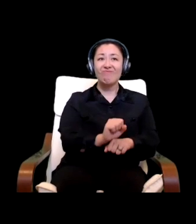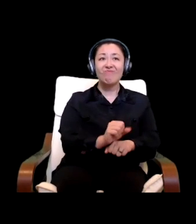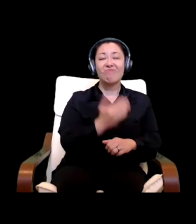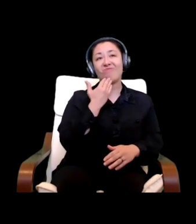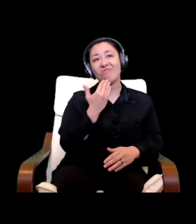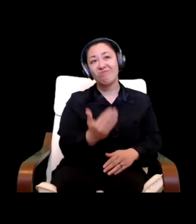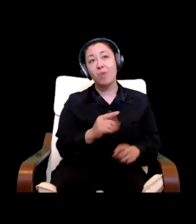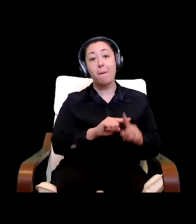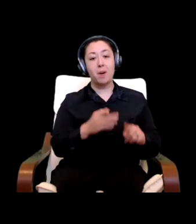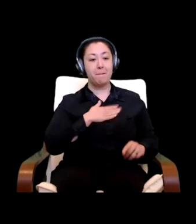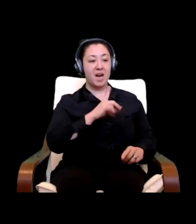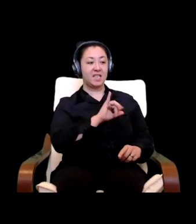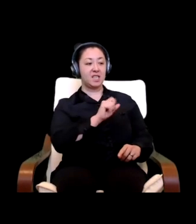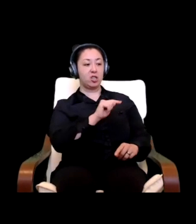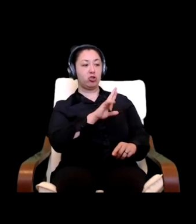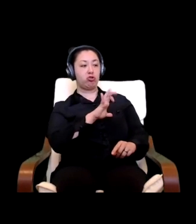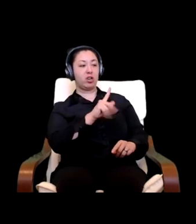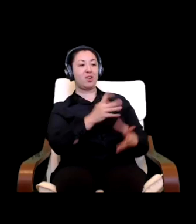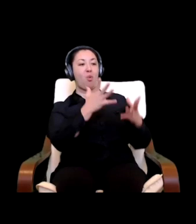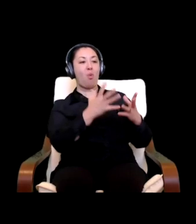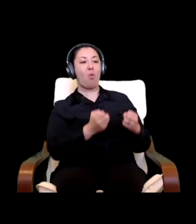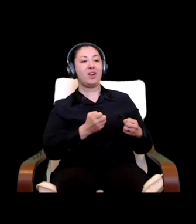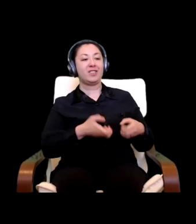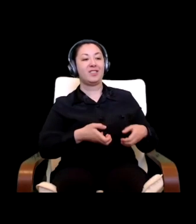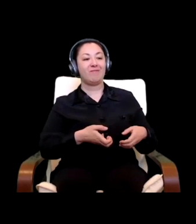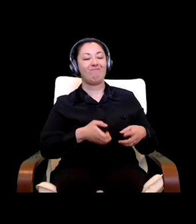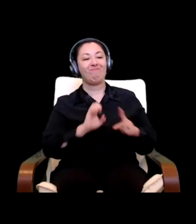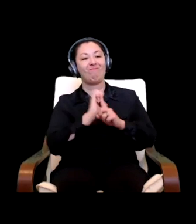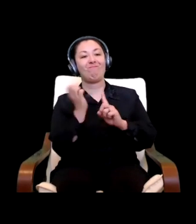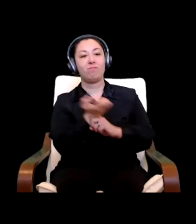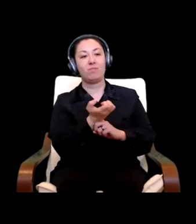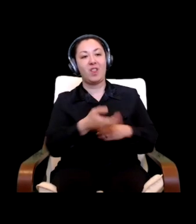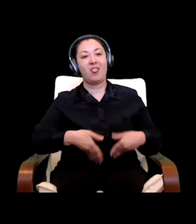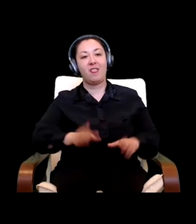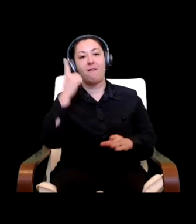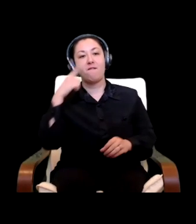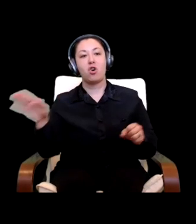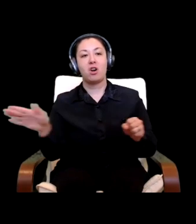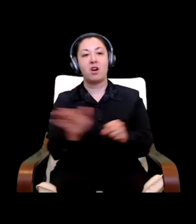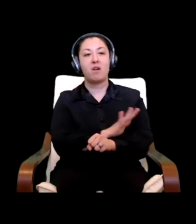that allows for as much independence as possible. Can you describe a student that would need